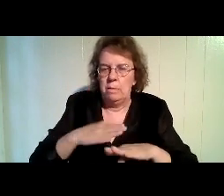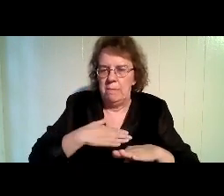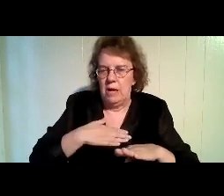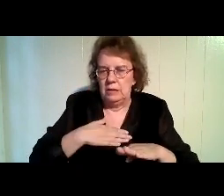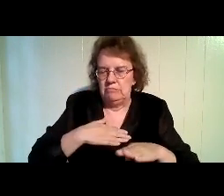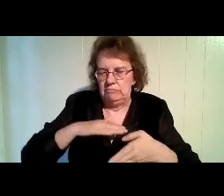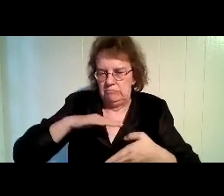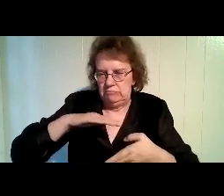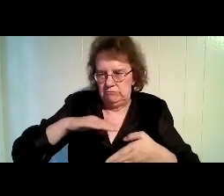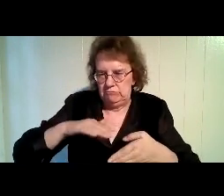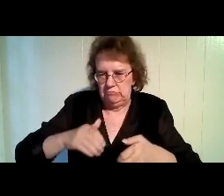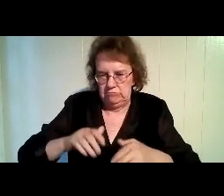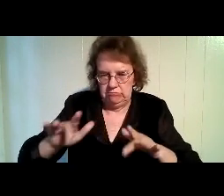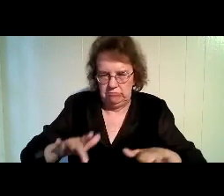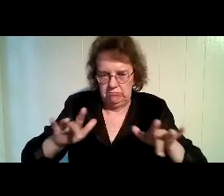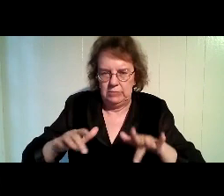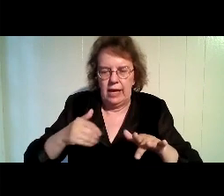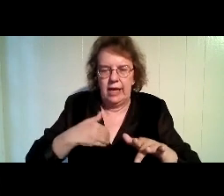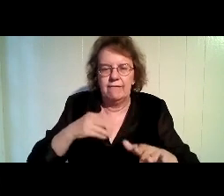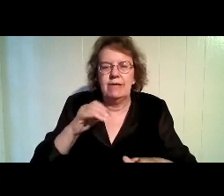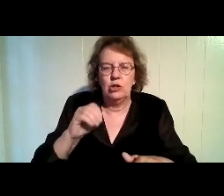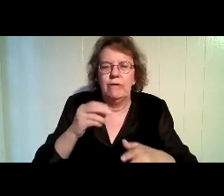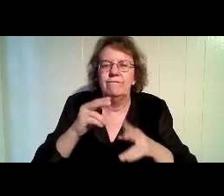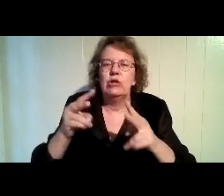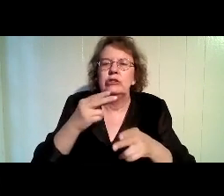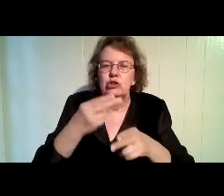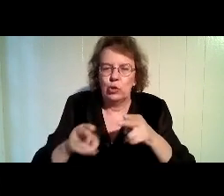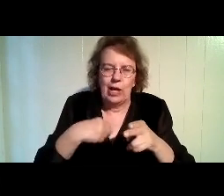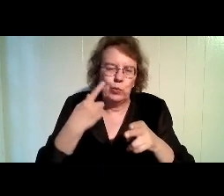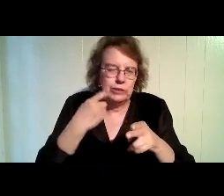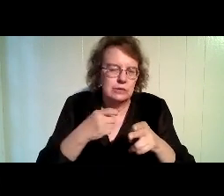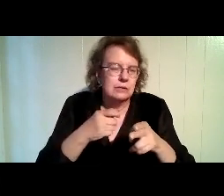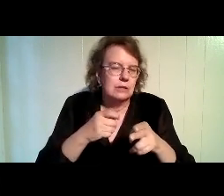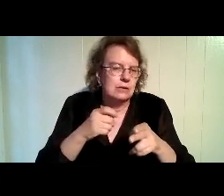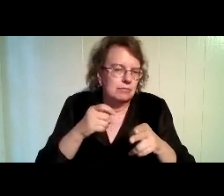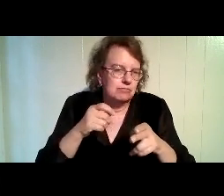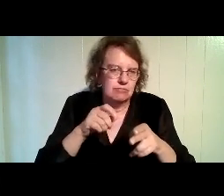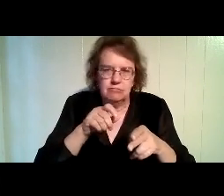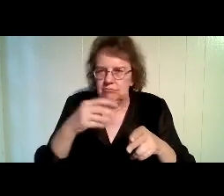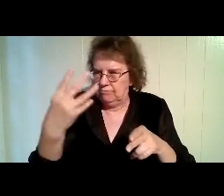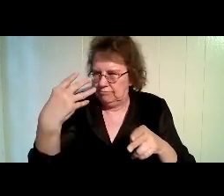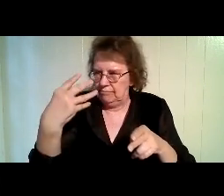And I have a video here. It's very short that I just recorded of me speaking with no video. Uhm?